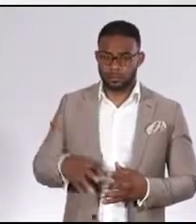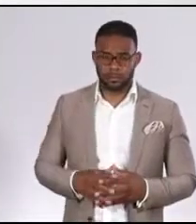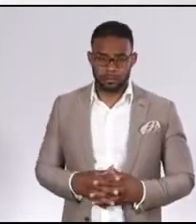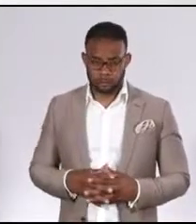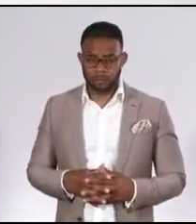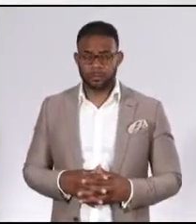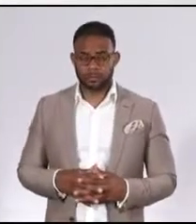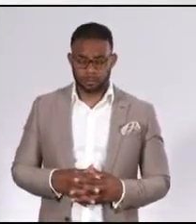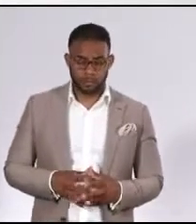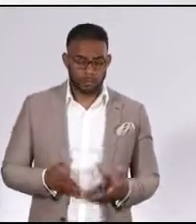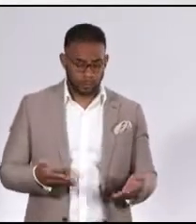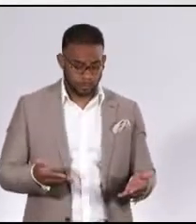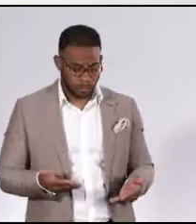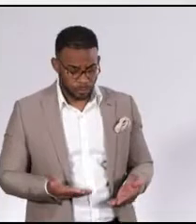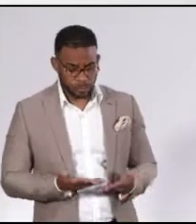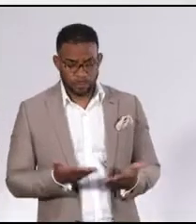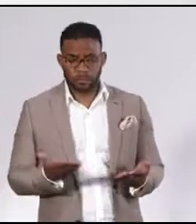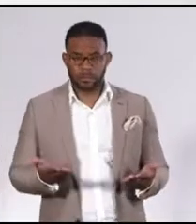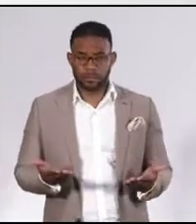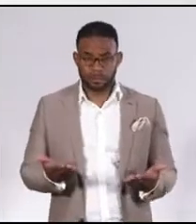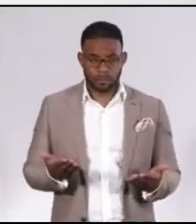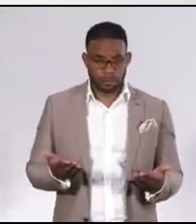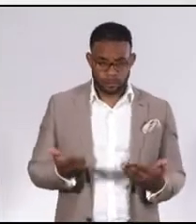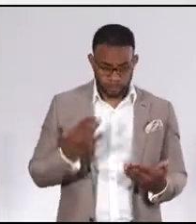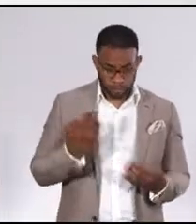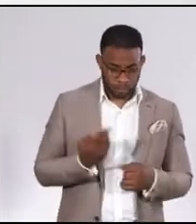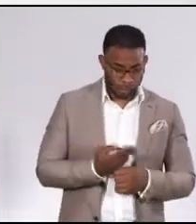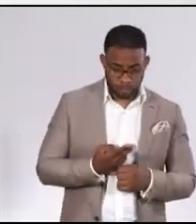We invite you, uh even if you're using a caption telephone,